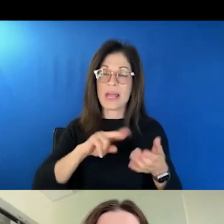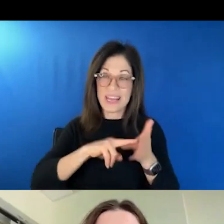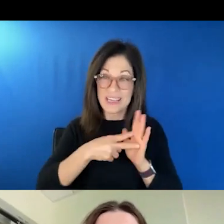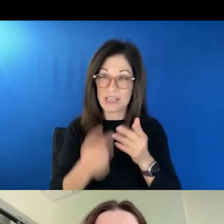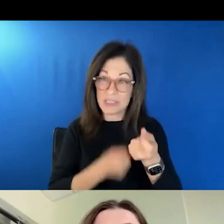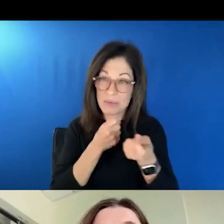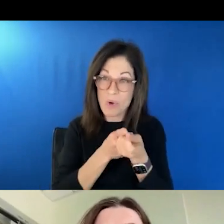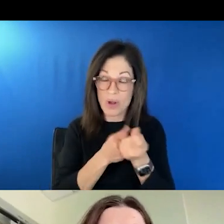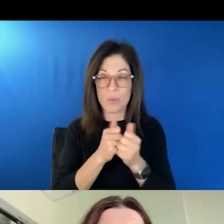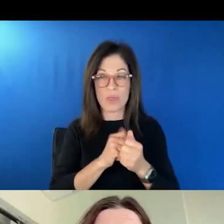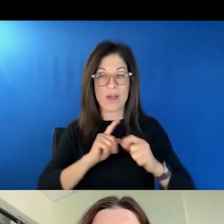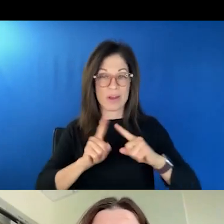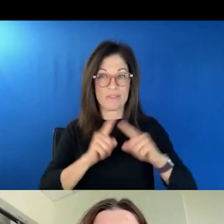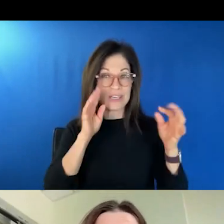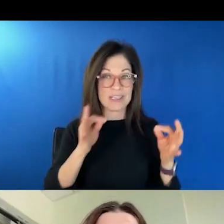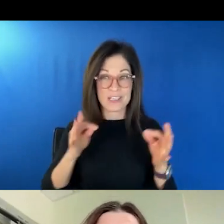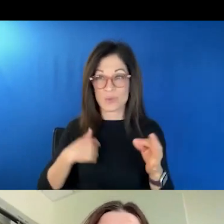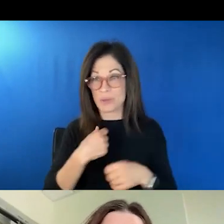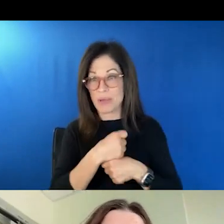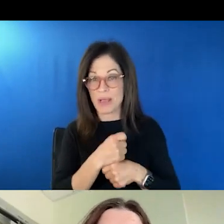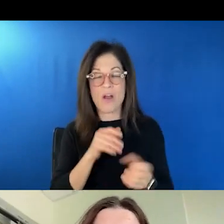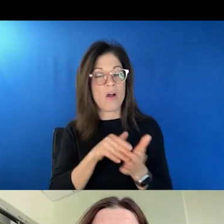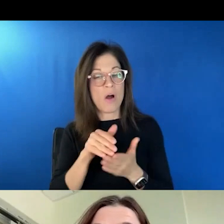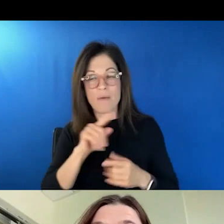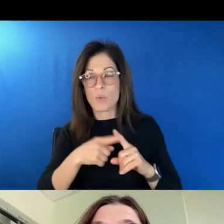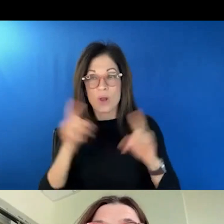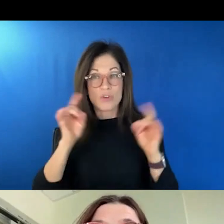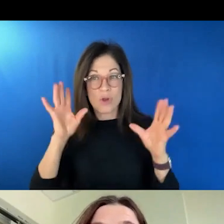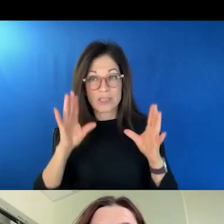DECISIONS. WHEN MOBILE CRISIS COMES IN A POLICE CAR, IT IS HE